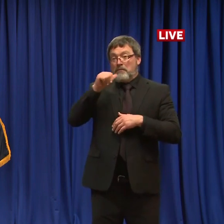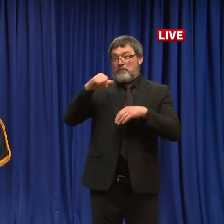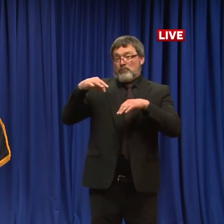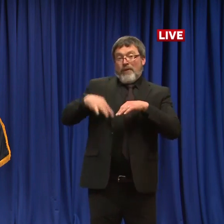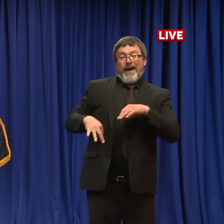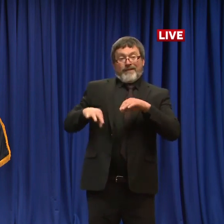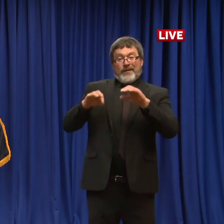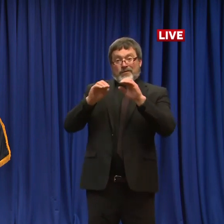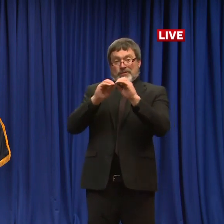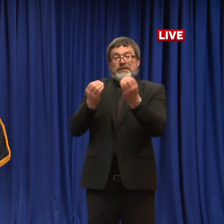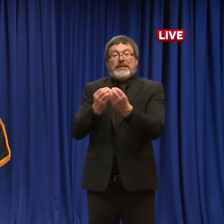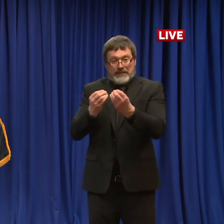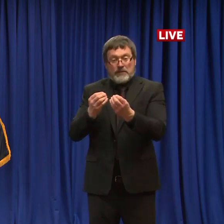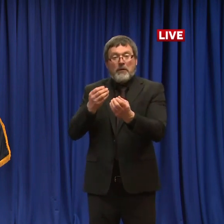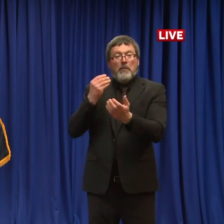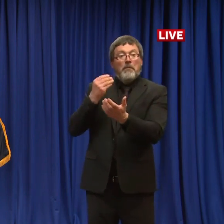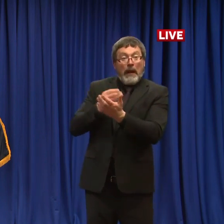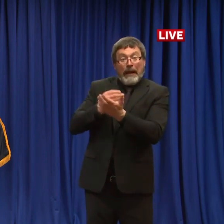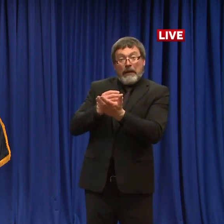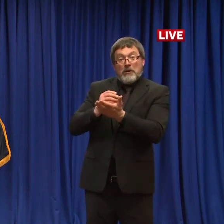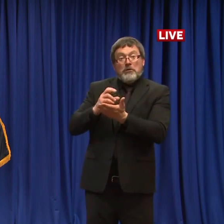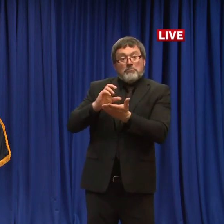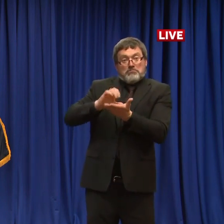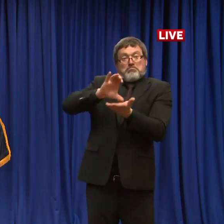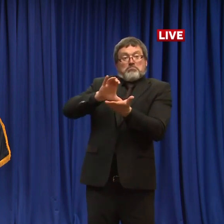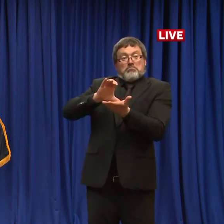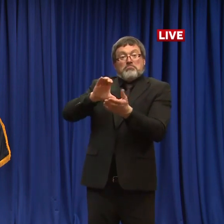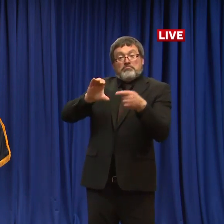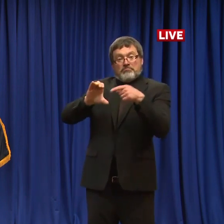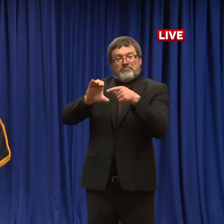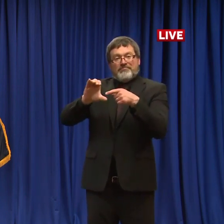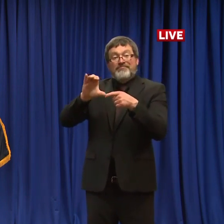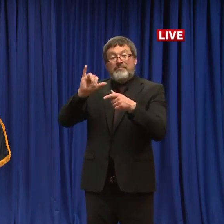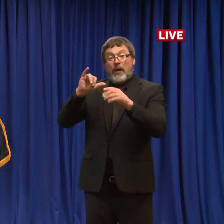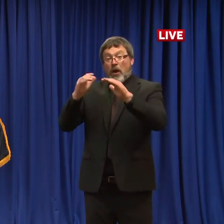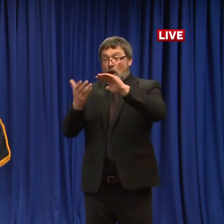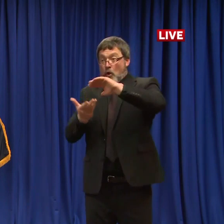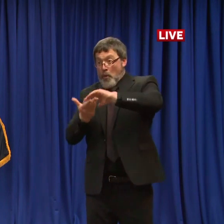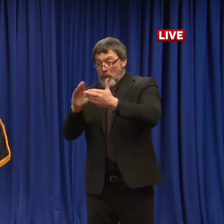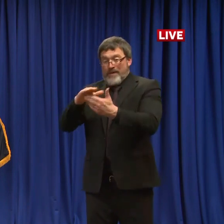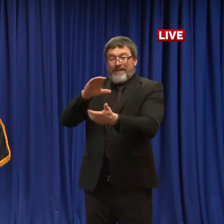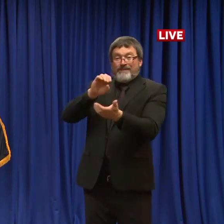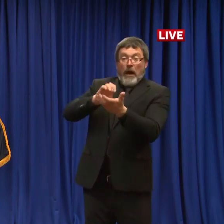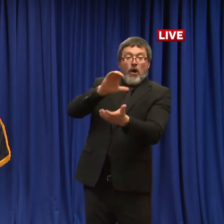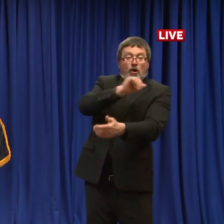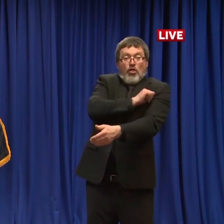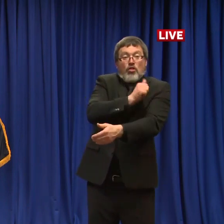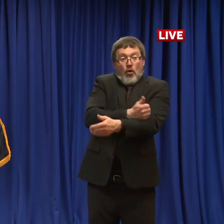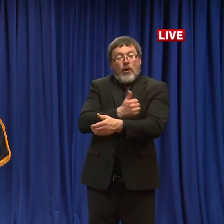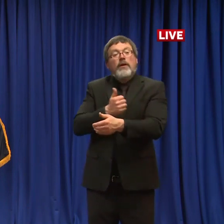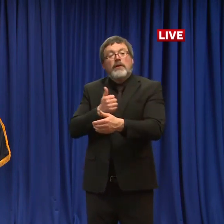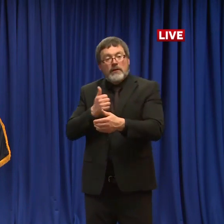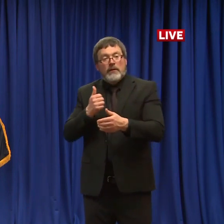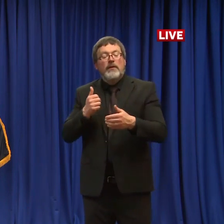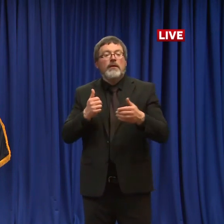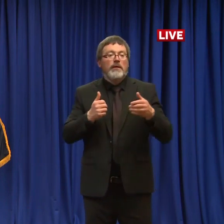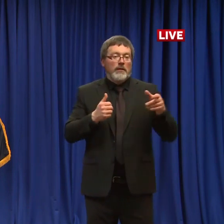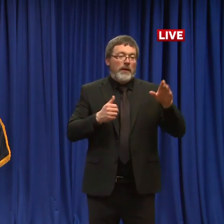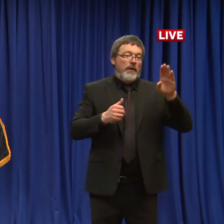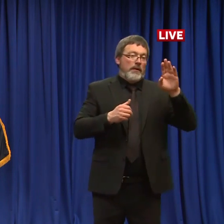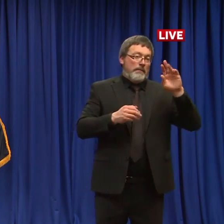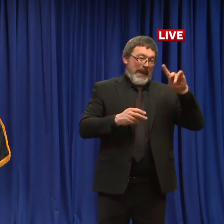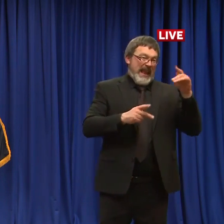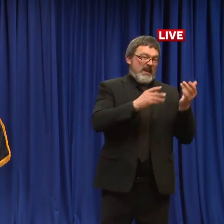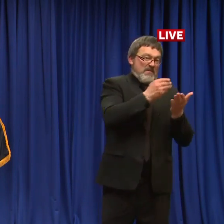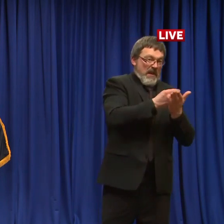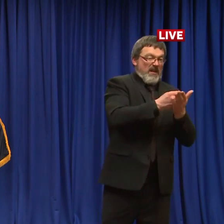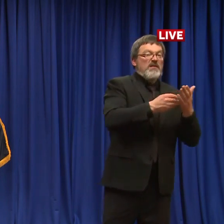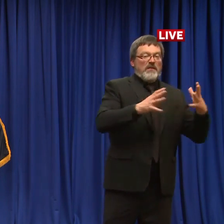IS THAT THE NEW HAMPSHIRE NONPROFIT RESPONSE FUND AND THAT’S A JOINT EFFORT BETWEEN THE COMMUNITY DEVELOPMENT FINANCE AUTHORITY AND THE BUSINESS FINANCE AUTHORITY TO